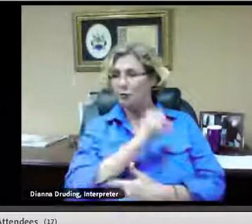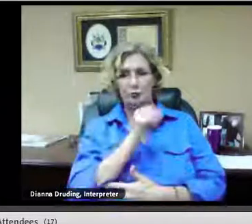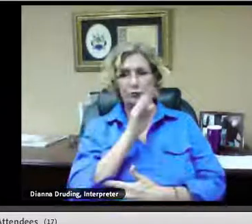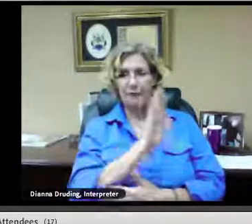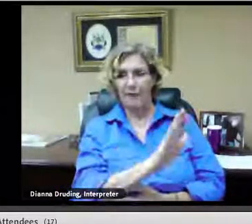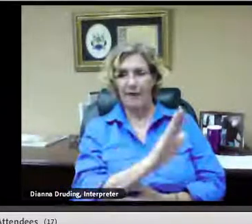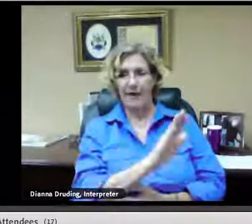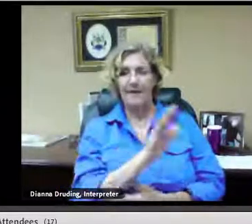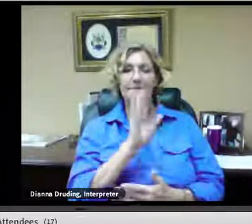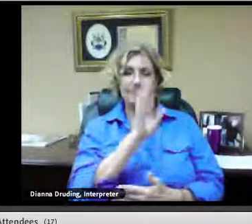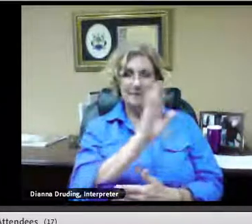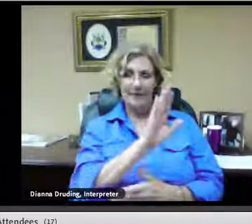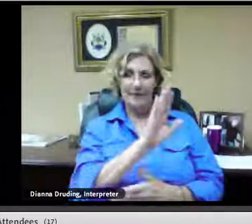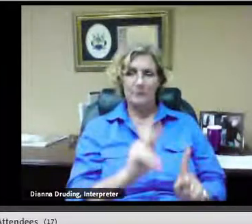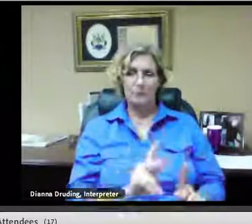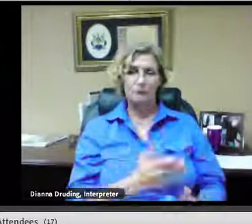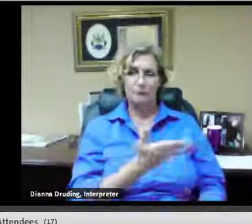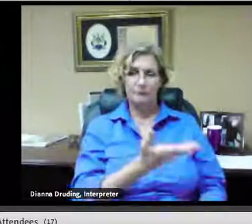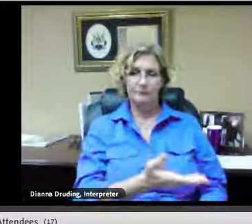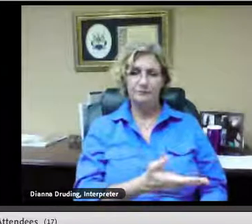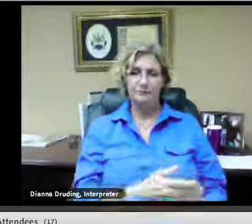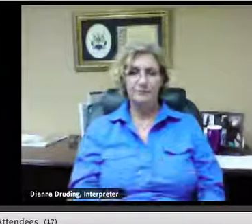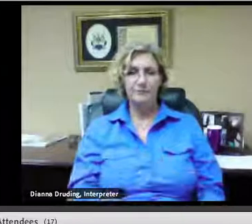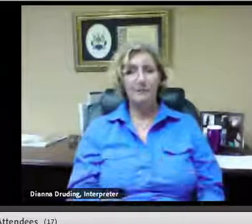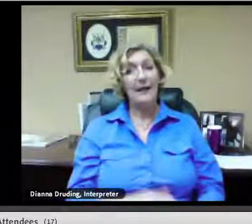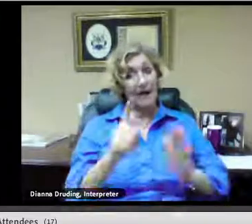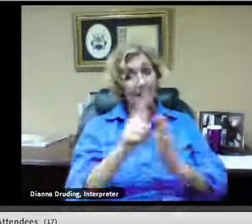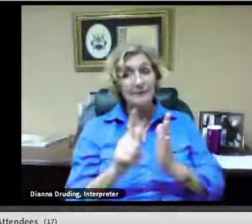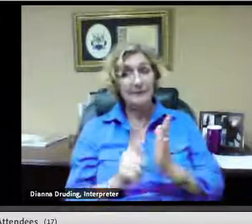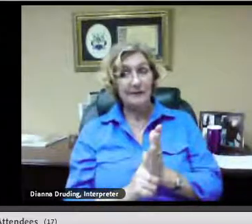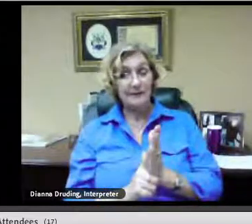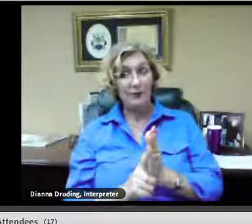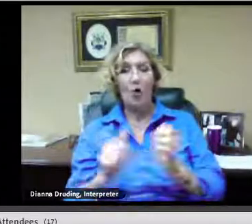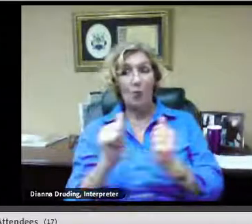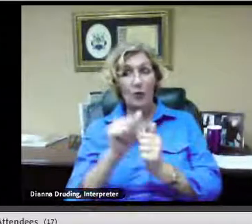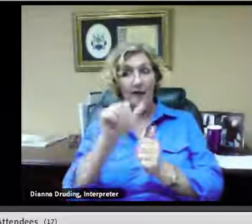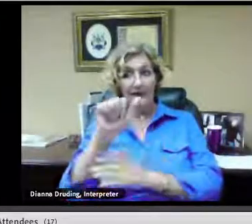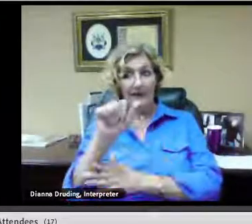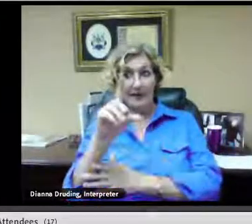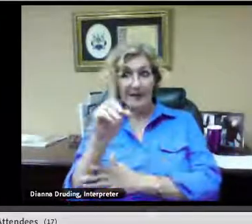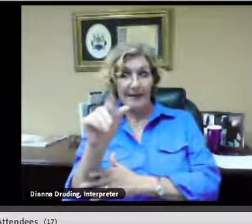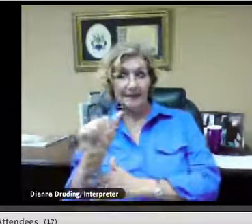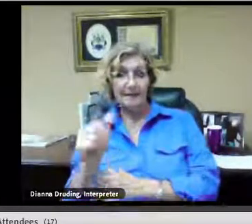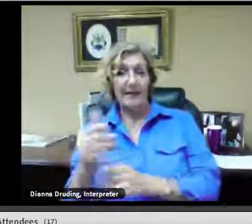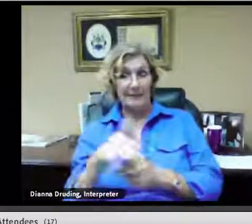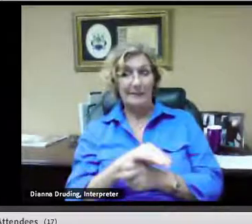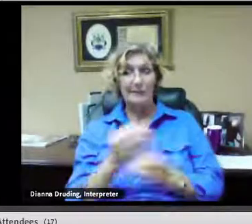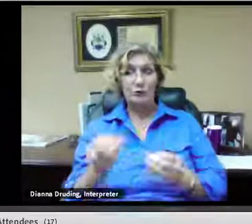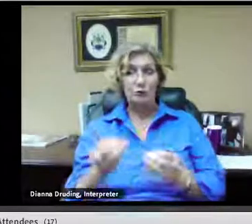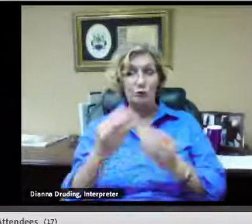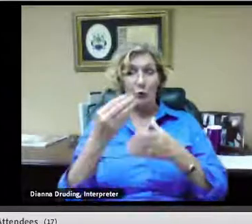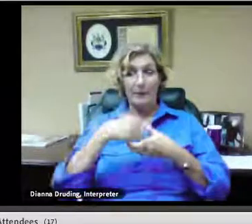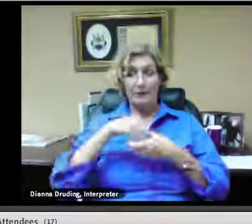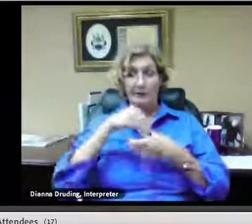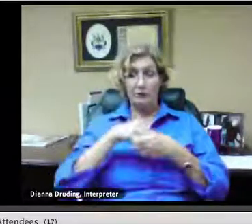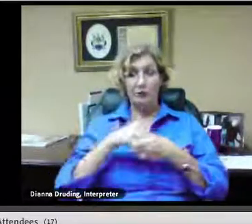so many internal functions, it doesn't matter. You know, it doesn't matter. You have to err on the side of providing accommodations